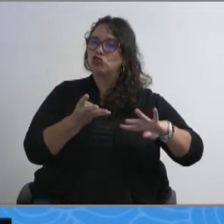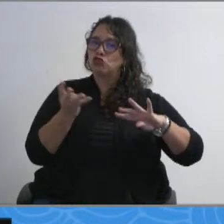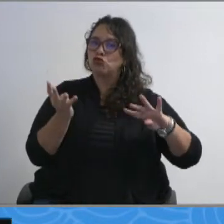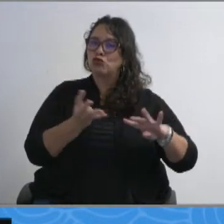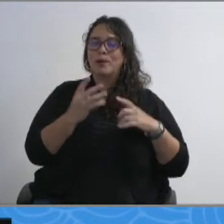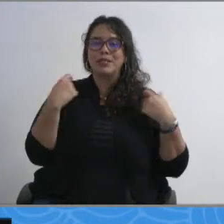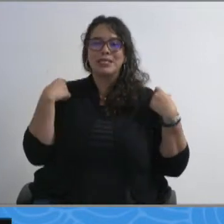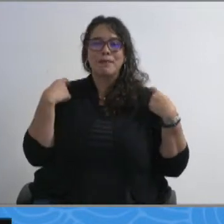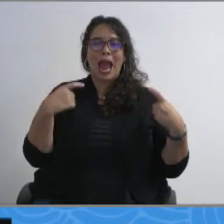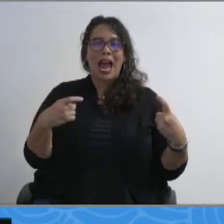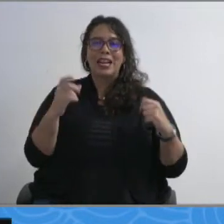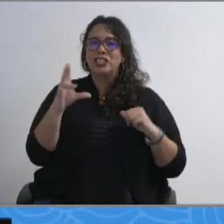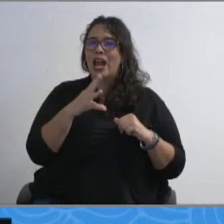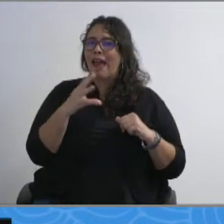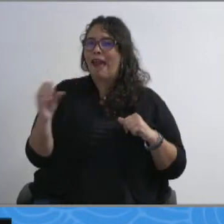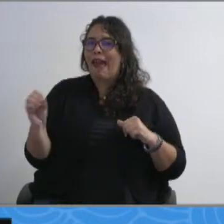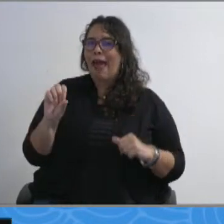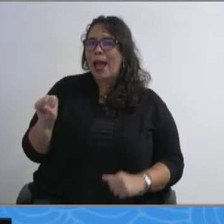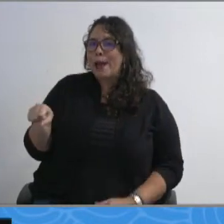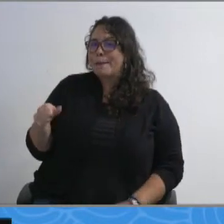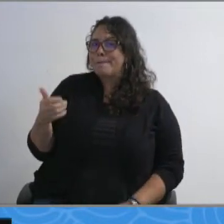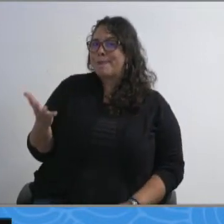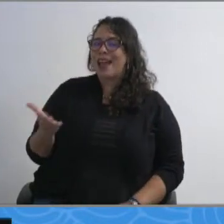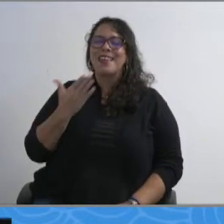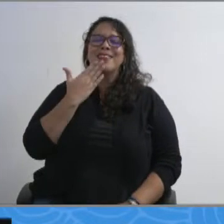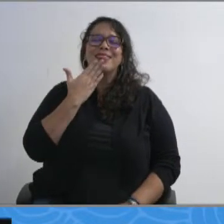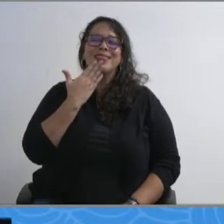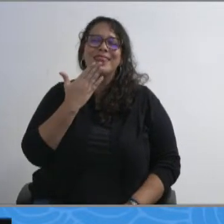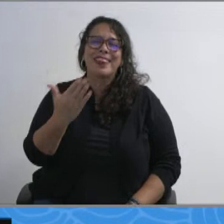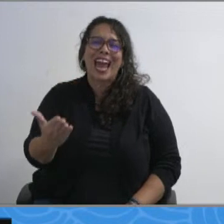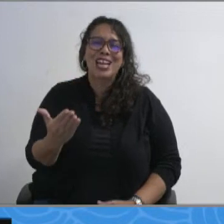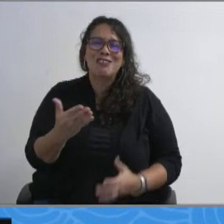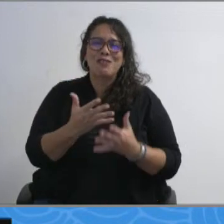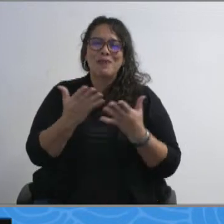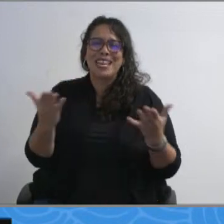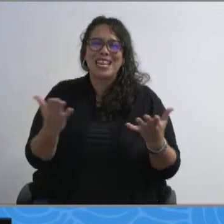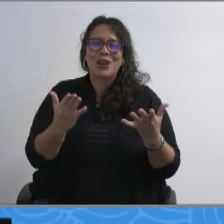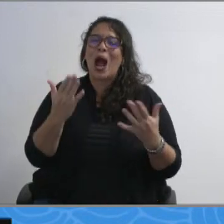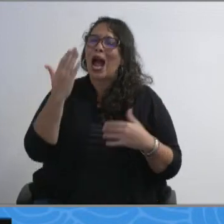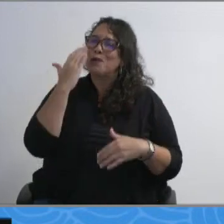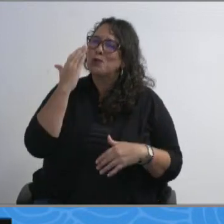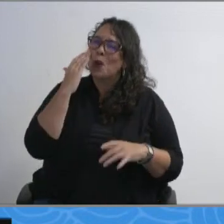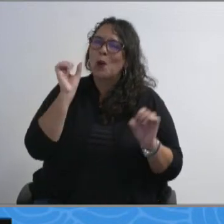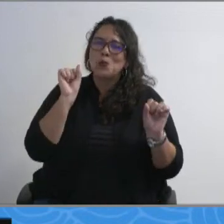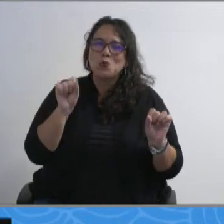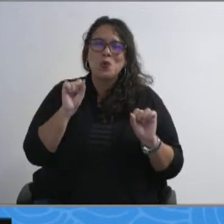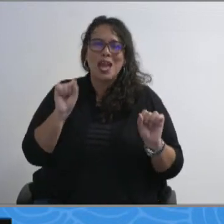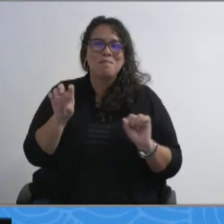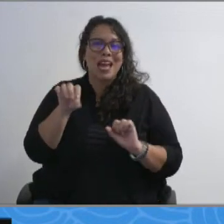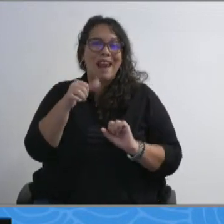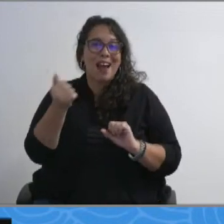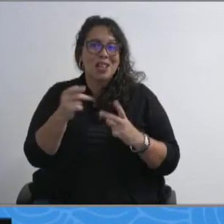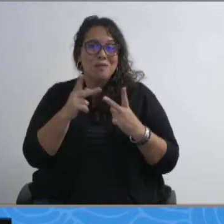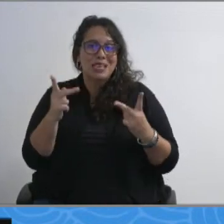So, again, thank you for being here. You can be in so many other places, but we thank you for joining us this afternoon.